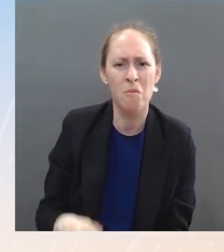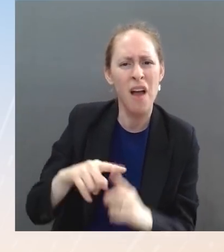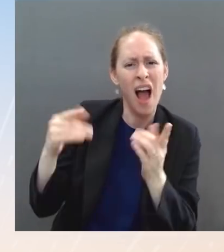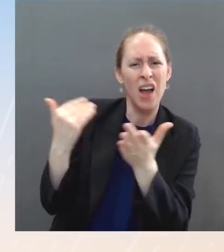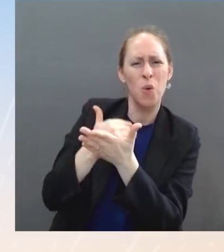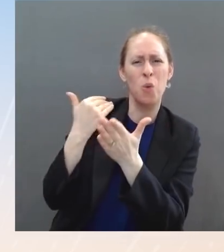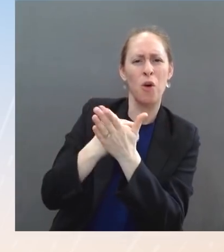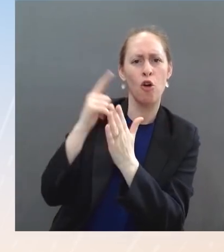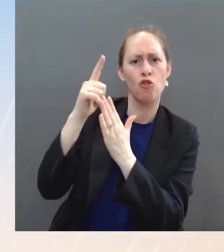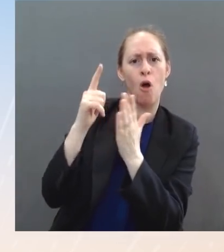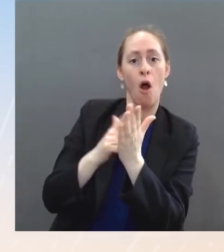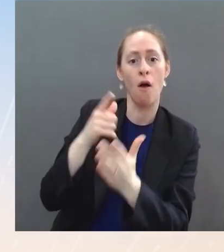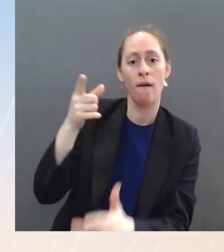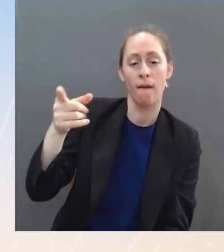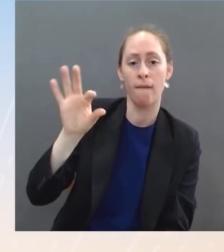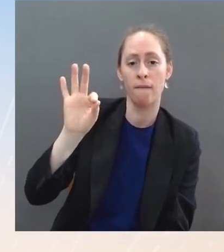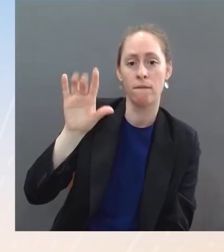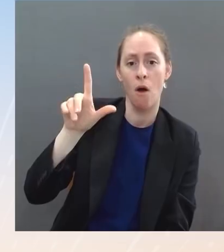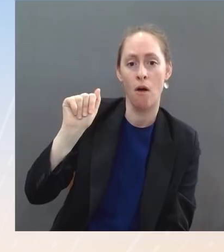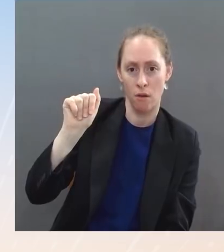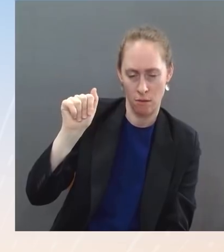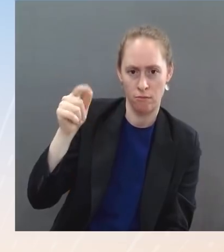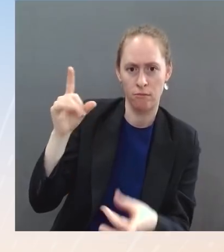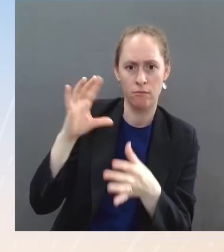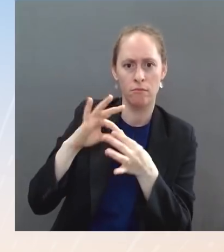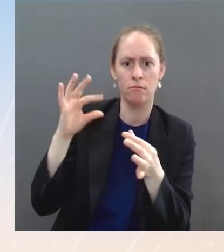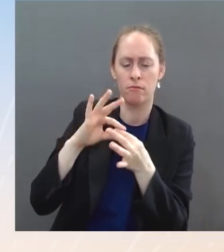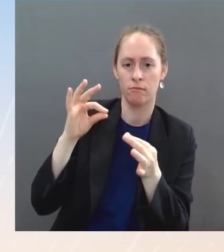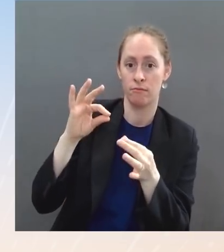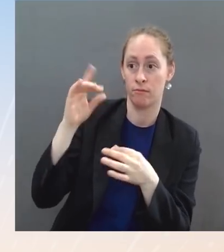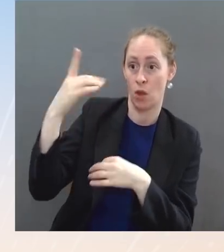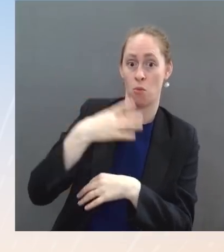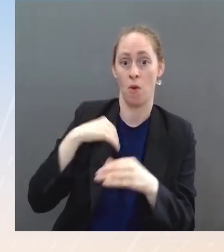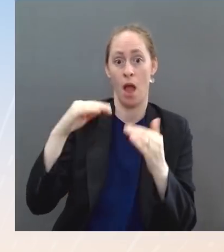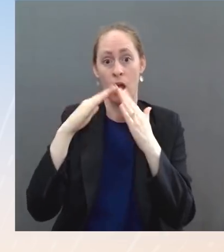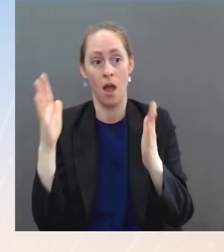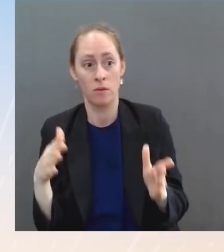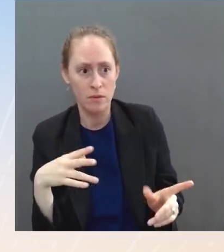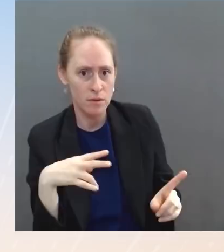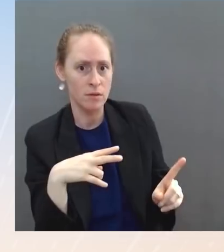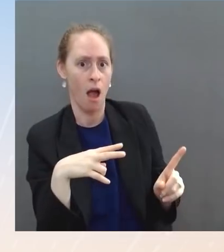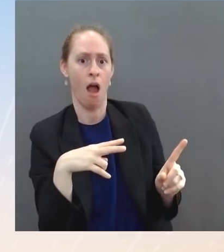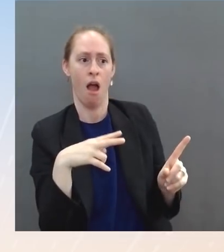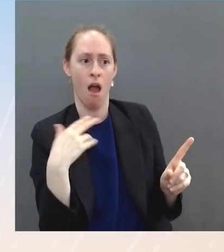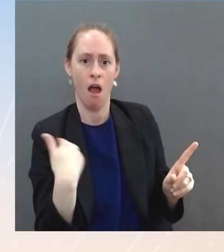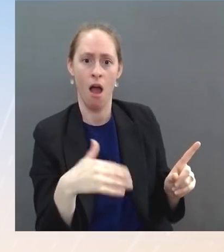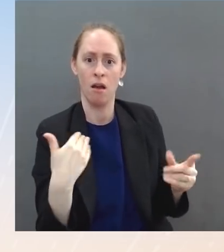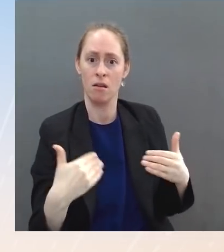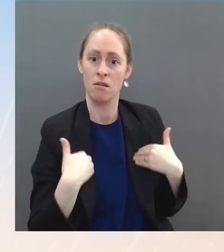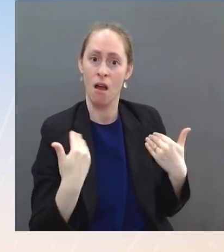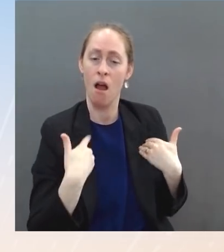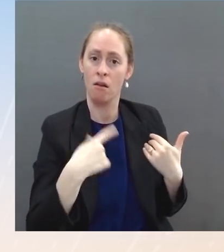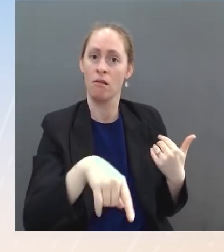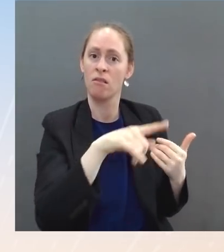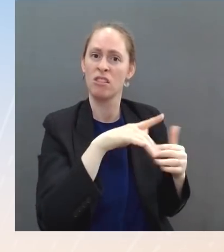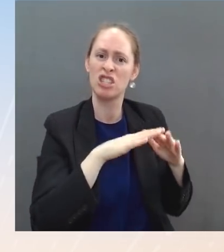think that students should be taught about sexual orientation and gender identity? Ms. Psaki: Well, I would say, first of all,